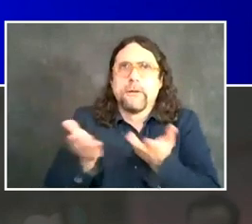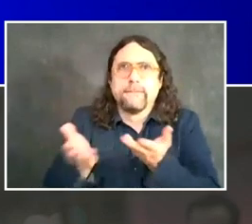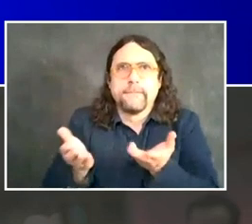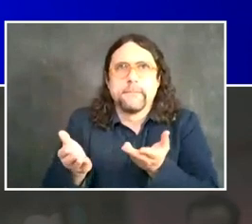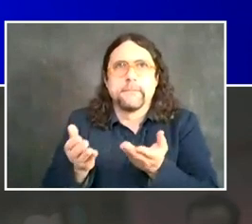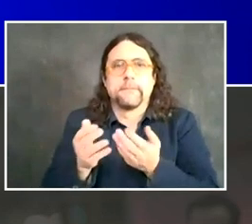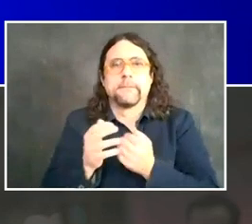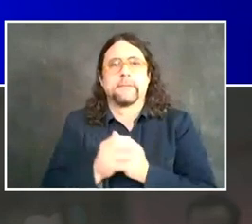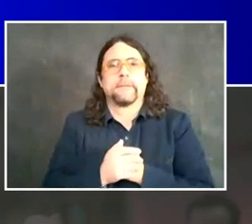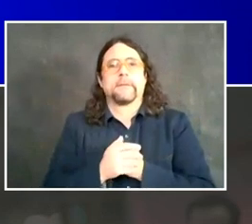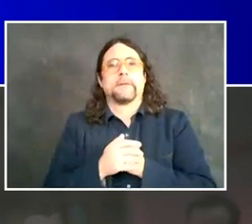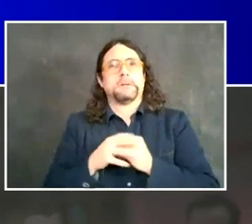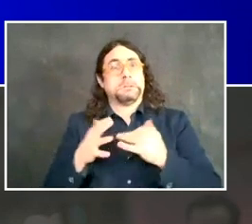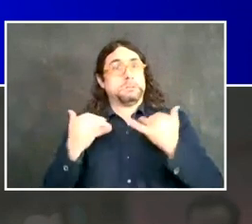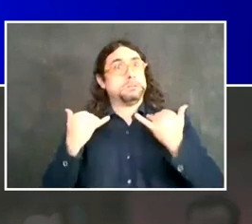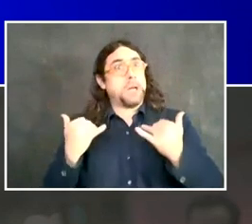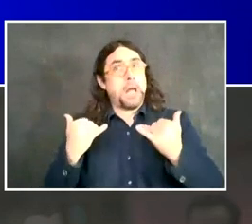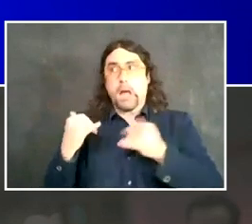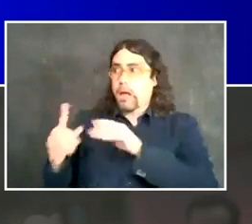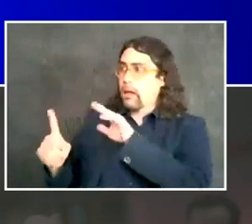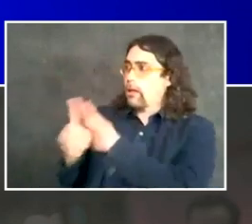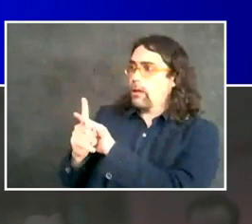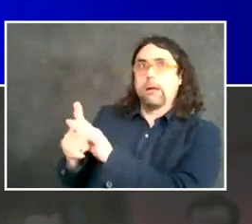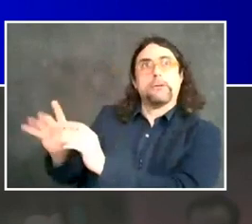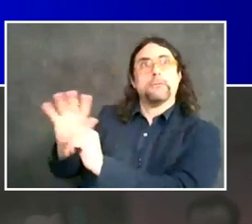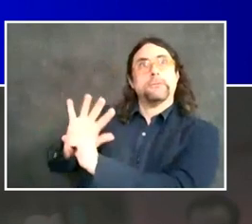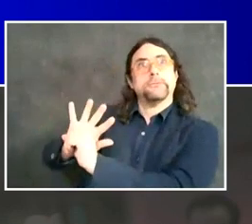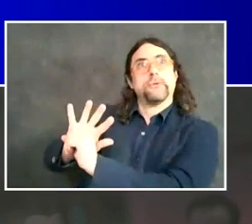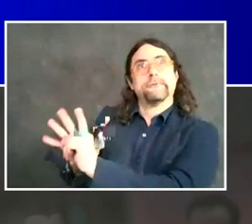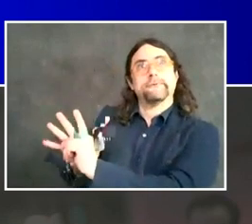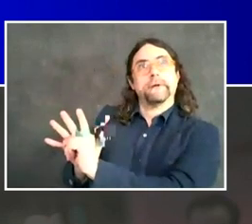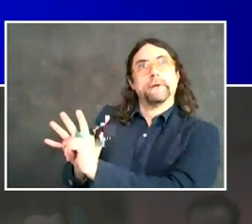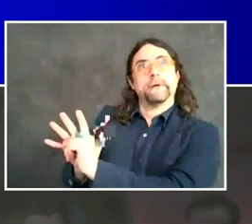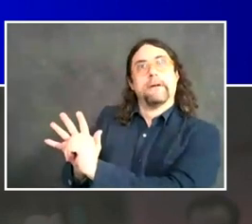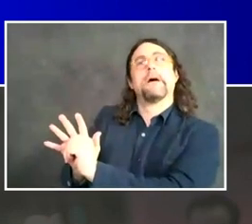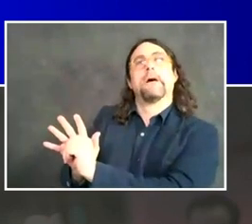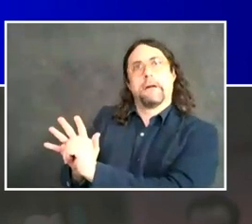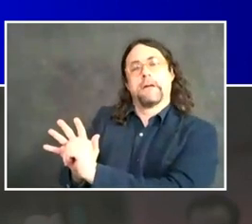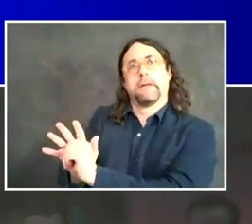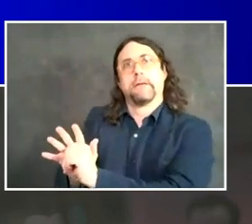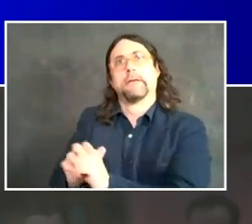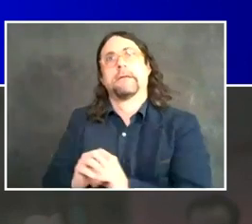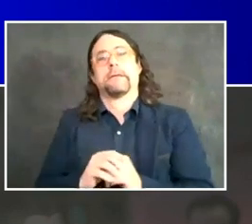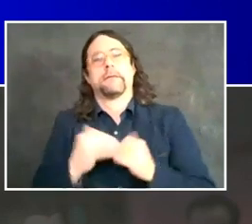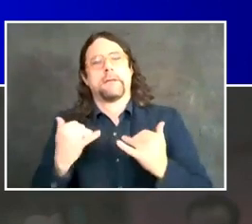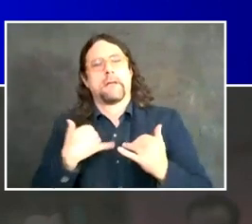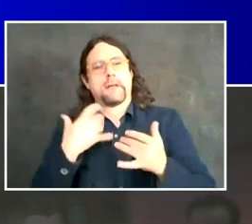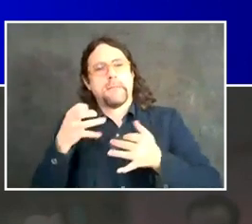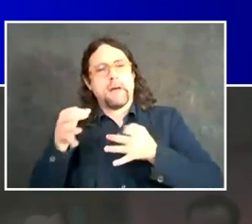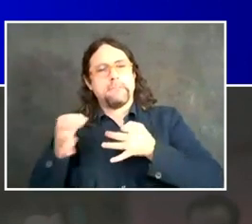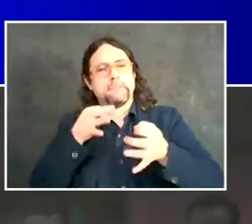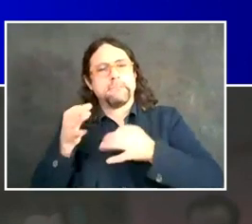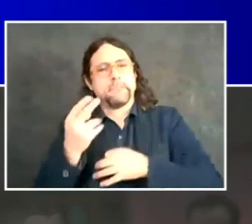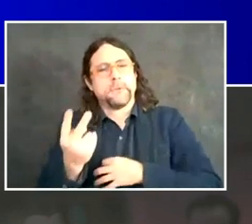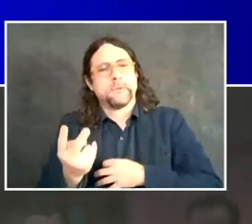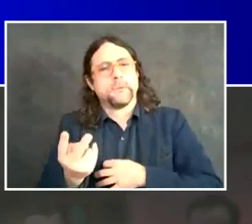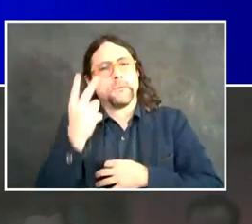BEFORE. NO ONE COULD IMAGINE THIS PANDEMIC BUT THEY WERE DEALING WITH CHALLENGES. THERE IS TWO PROGRAMS I WANT TO